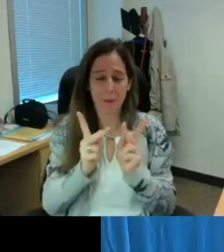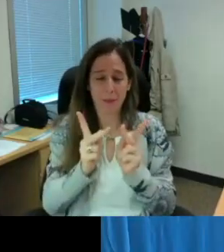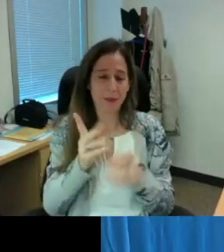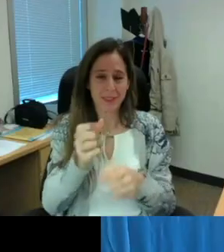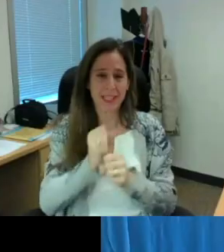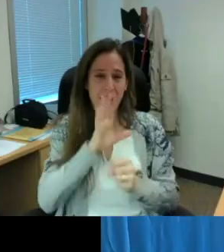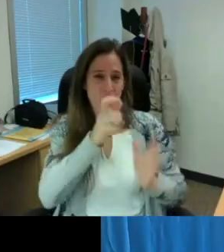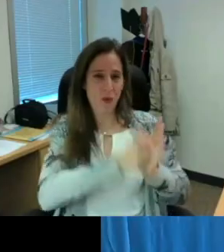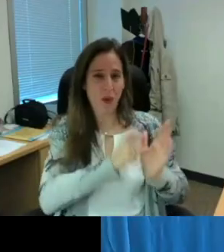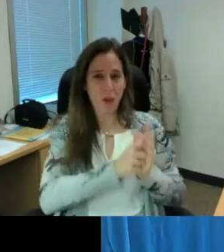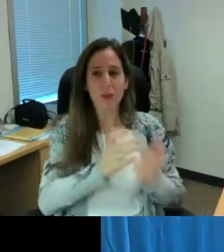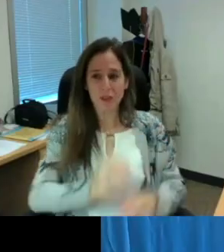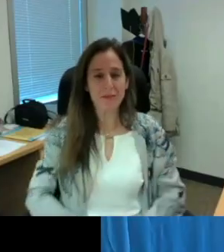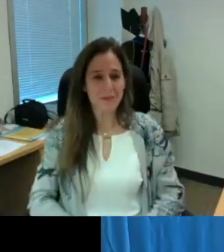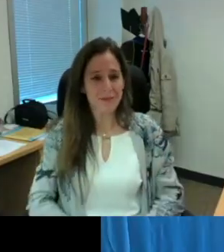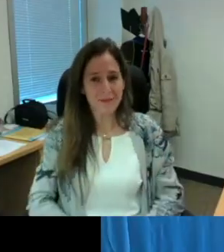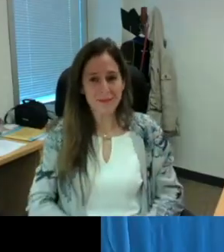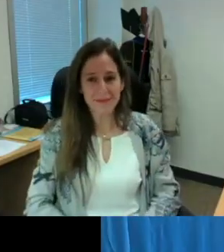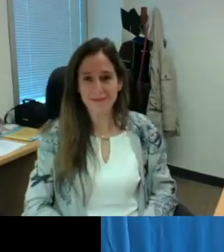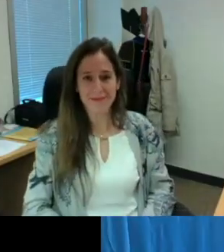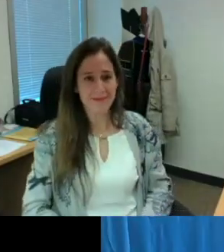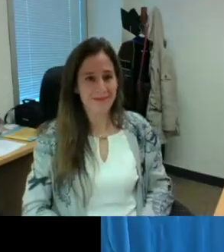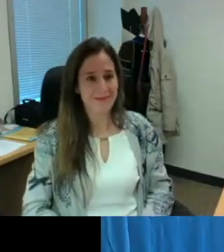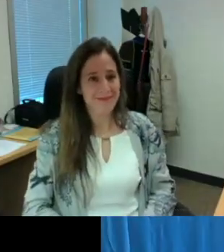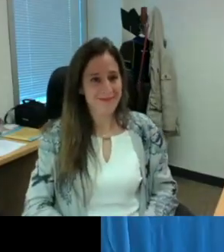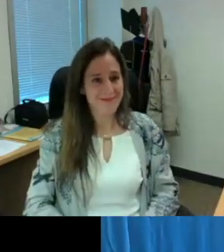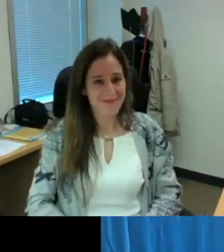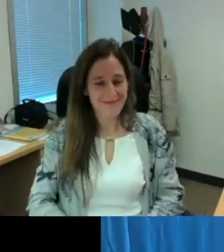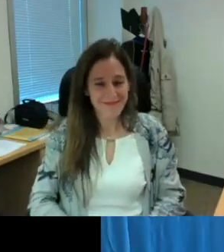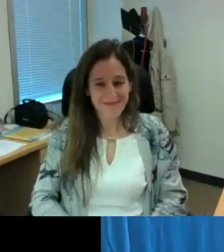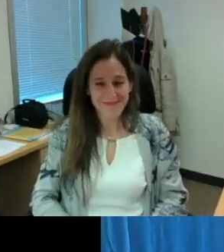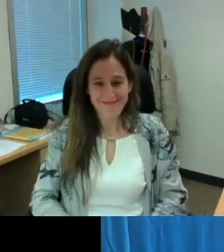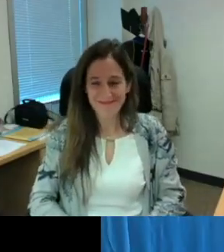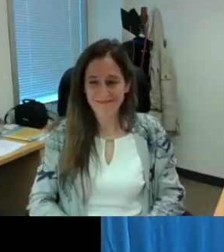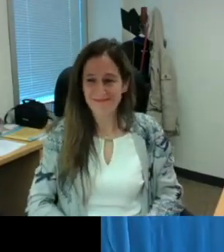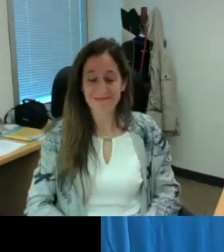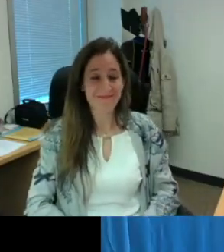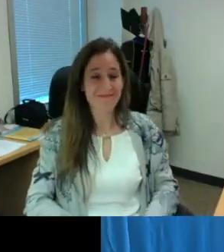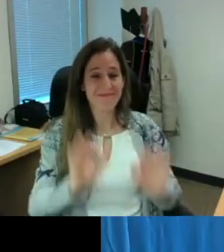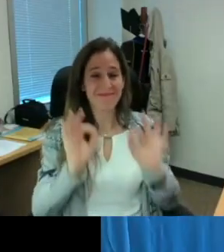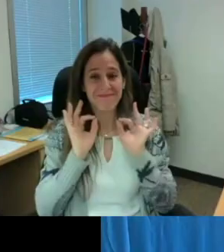sure that I pass on any of your research articles that would be helpful for them in their research